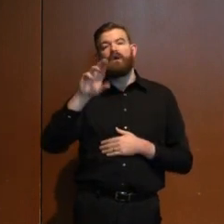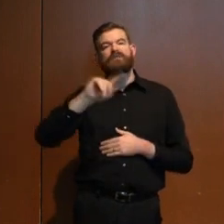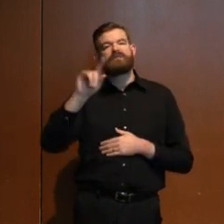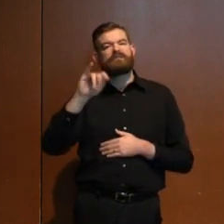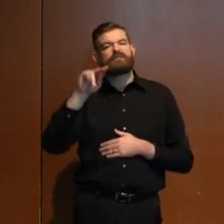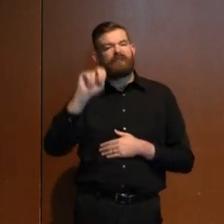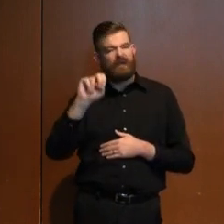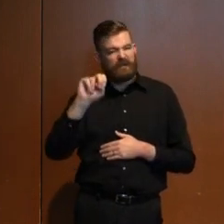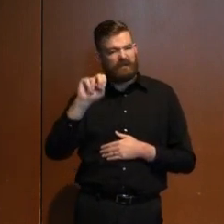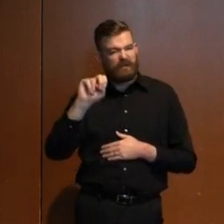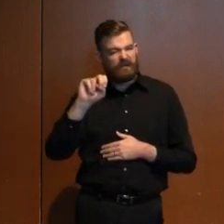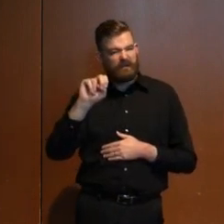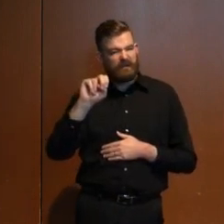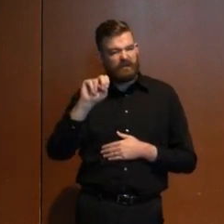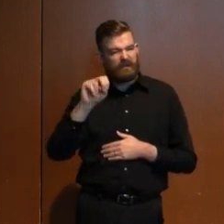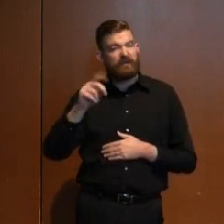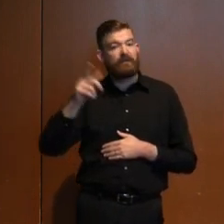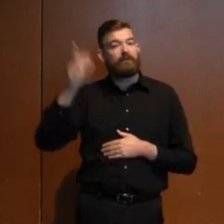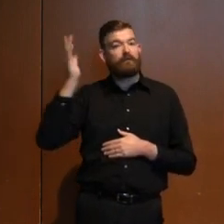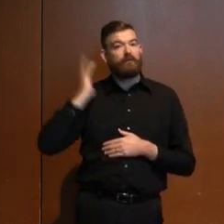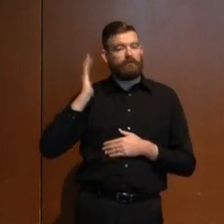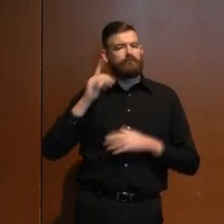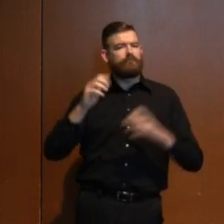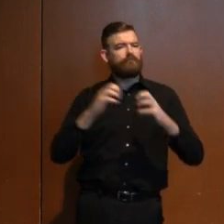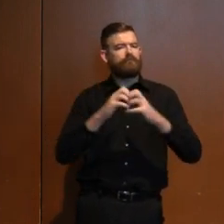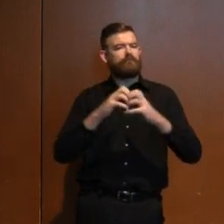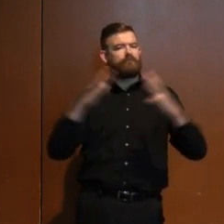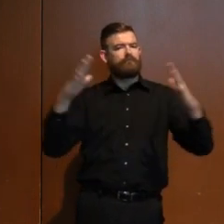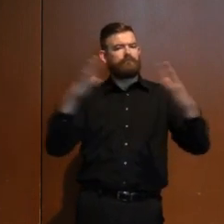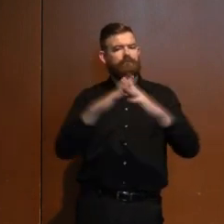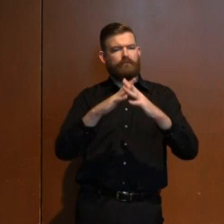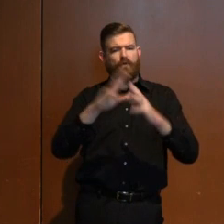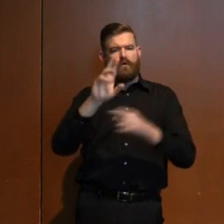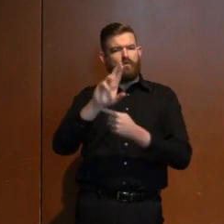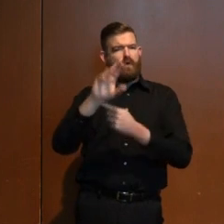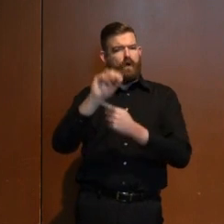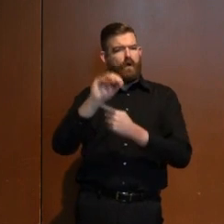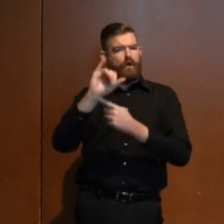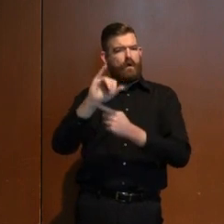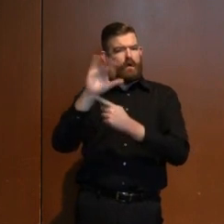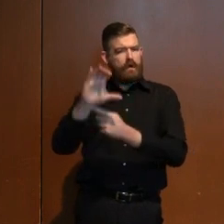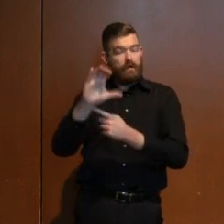LESSON LIKE SO MUCH WE'RE LIVING THROUGH IS OPENED UNDER